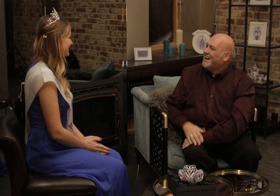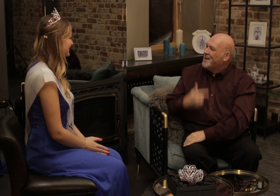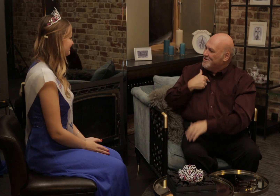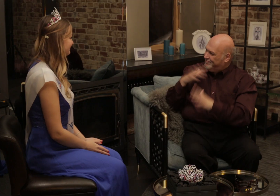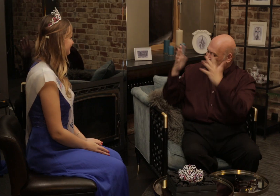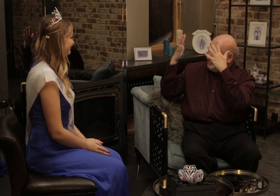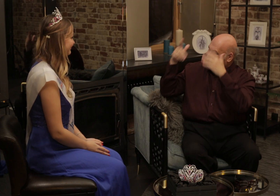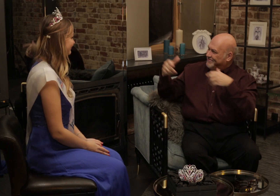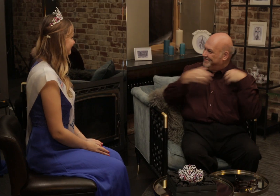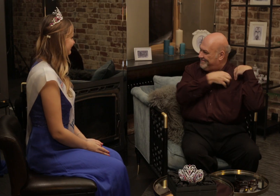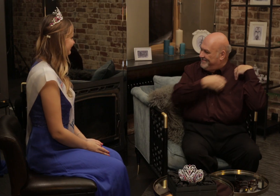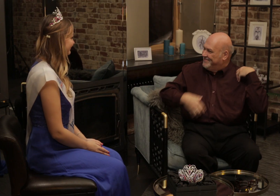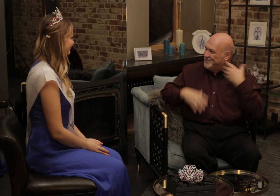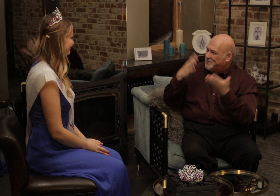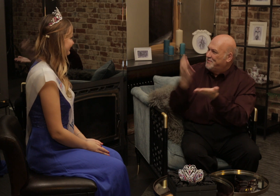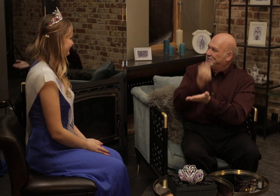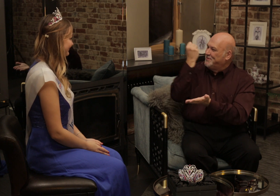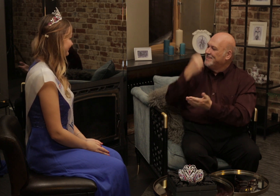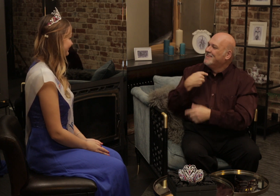Congratulations on your wins!